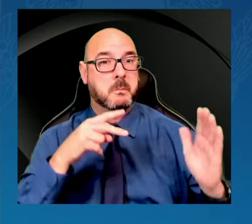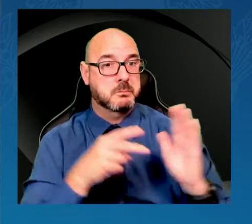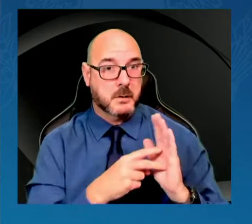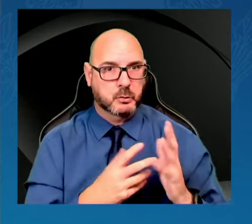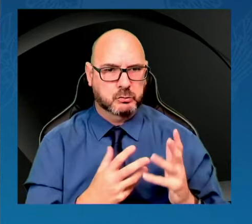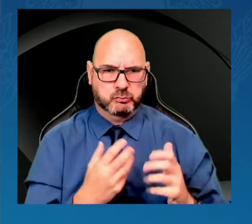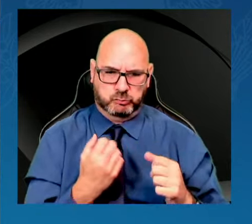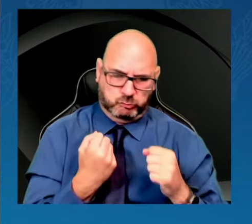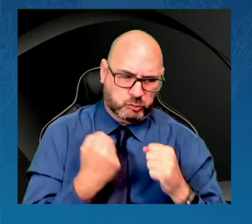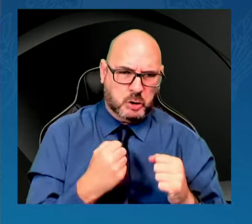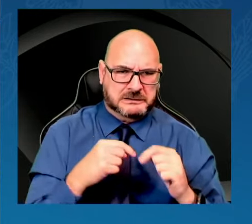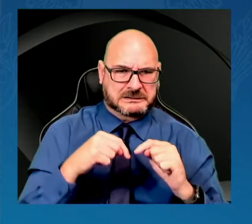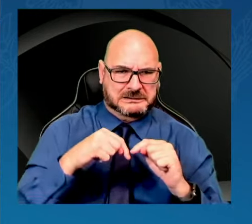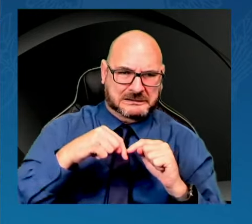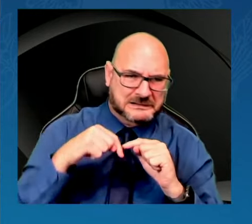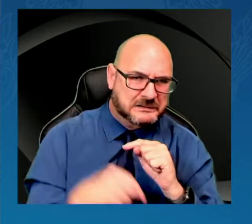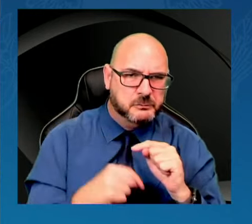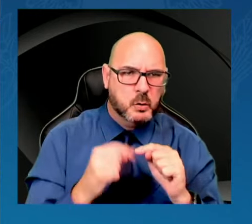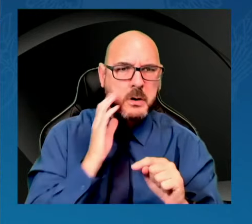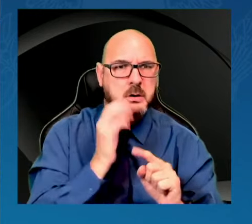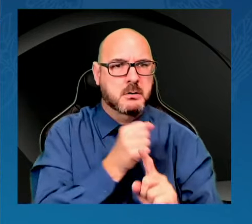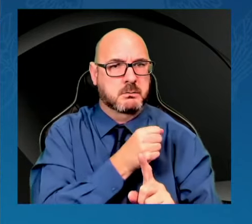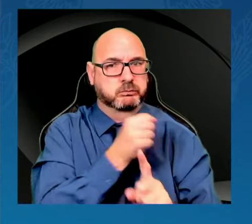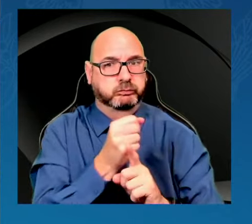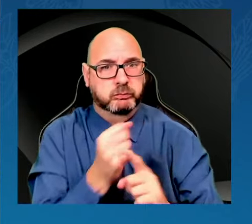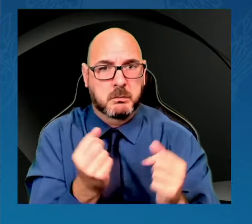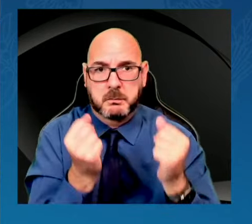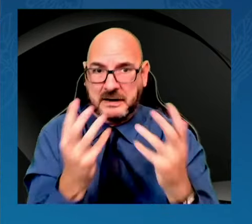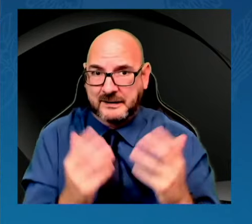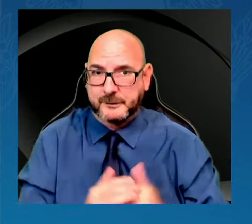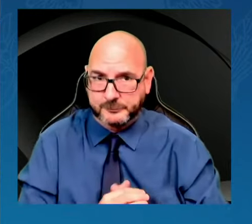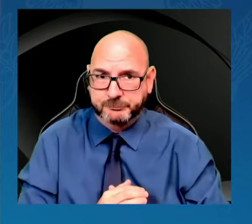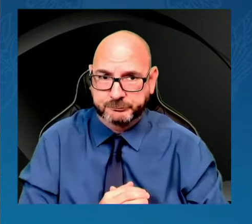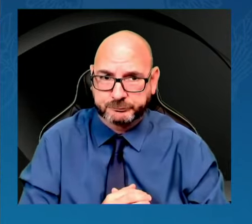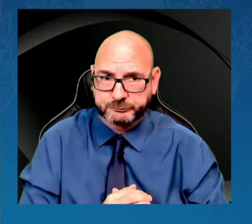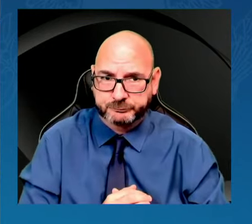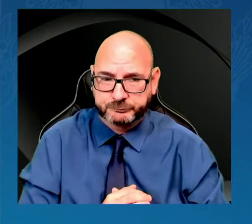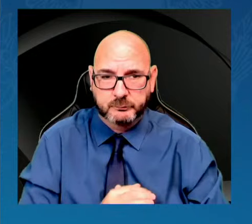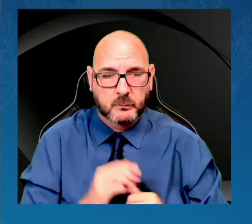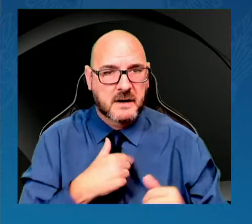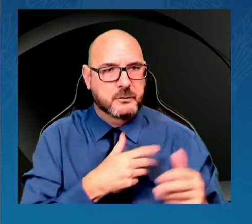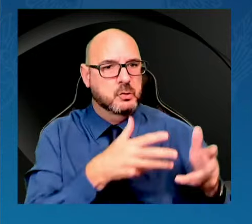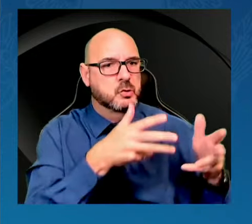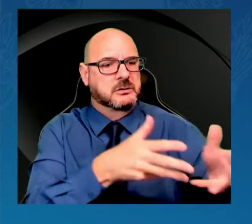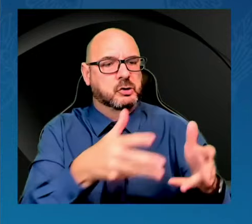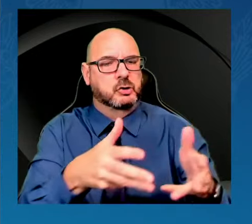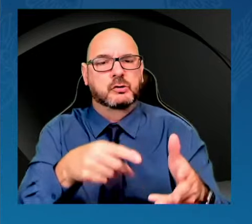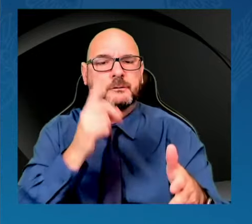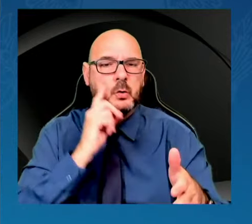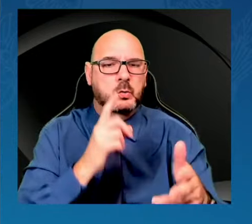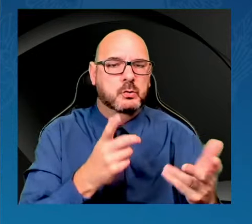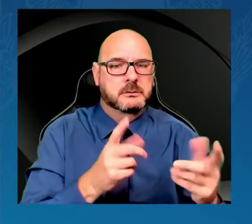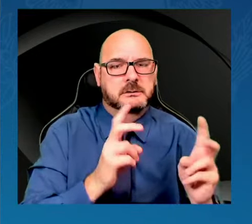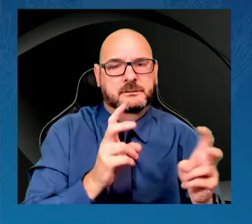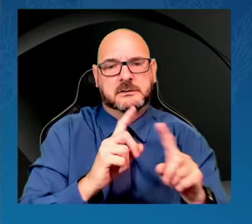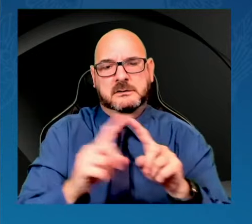on a lot of residual and related issues. Because, you know, when we have the ability to map it